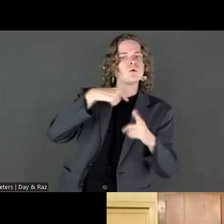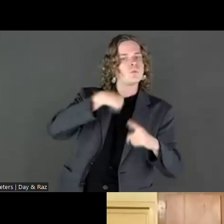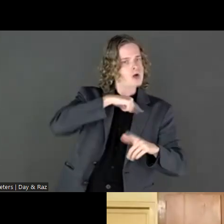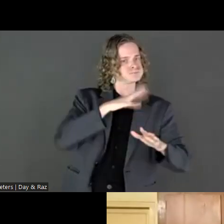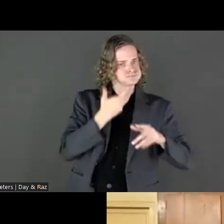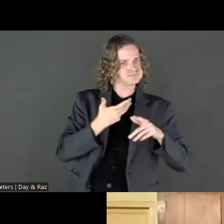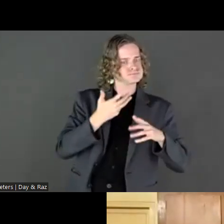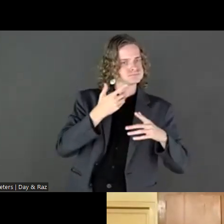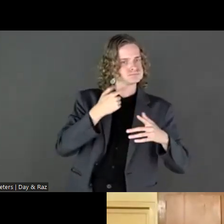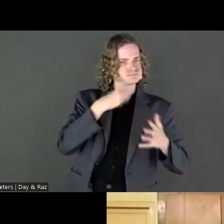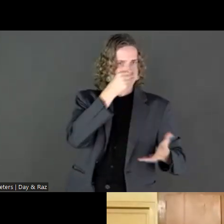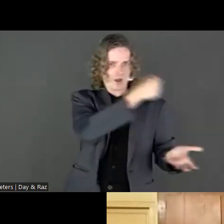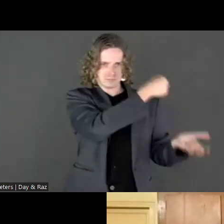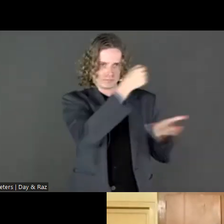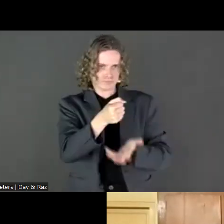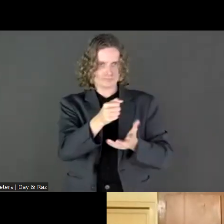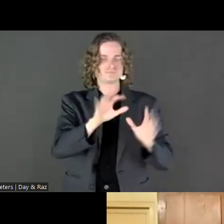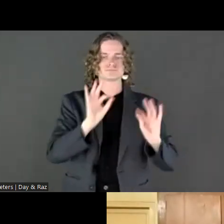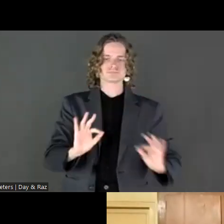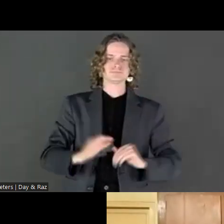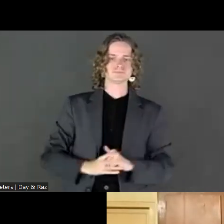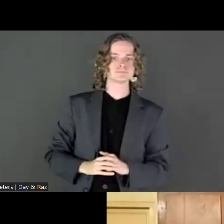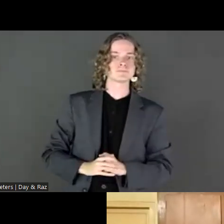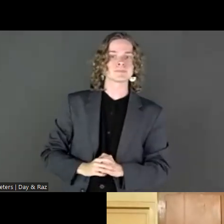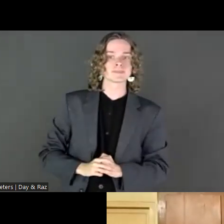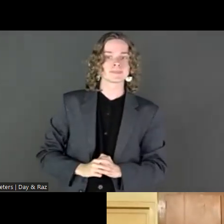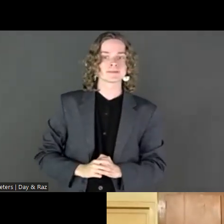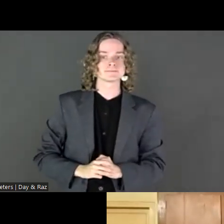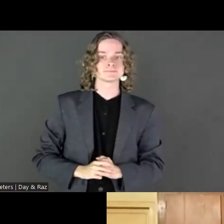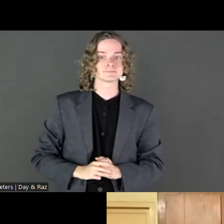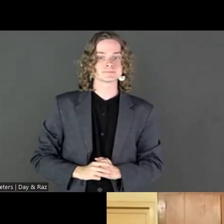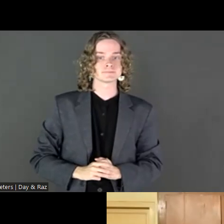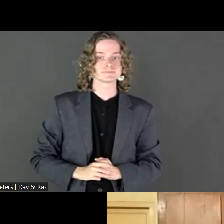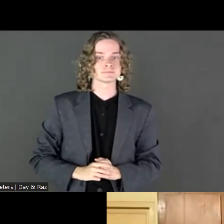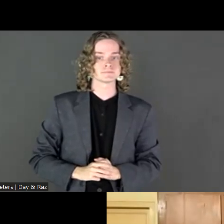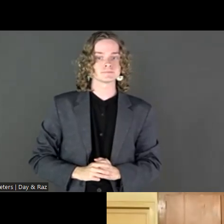for example, where humanitarians and OPDs are from, you know, the countries together is that